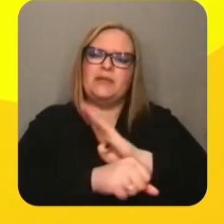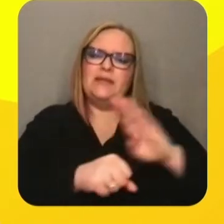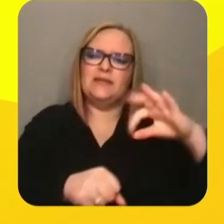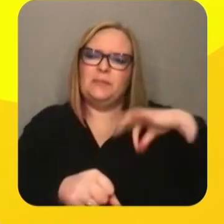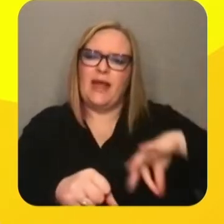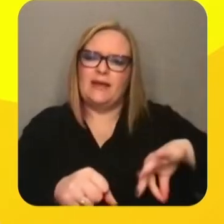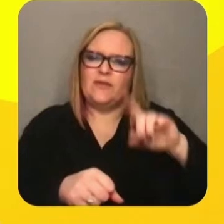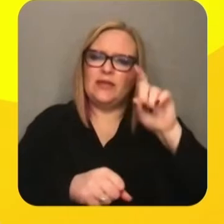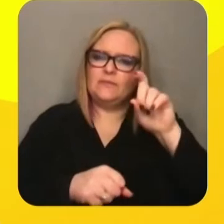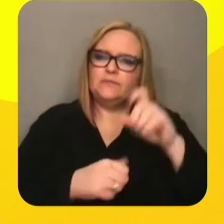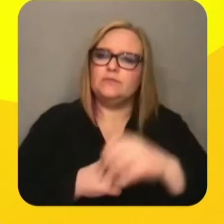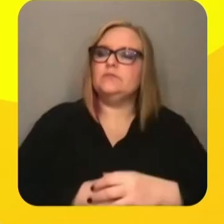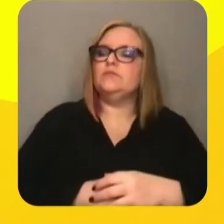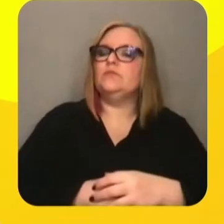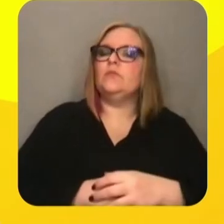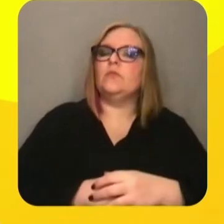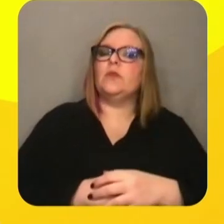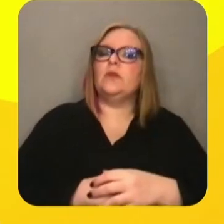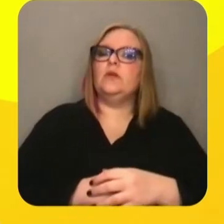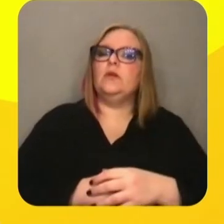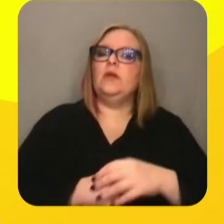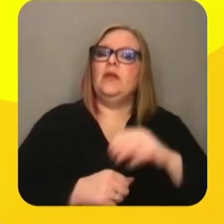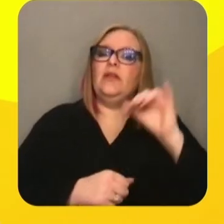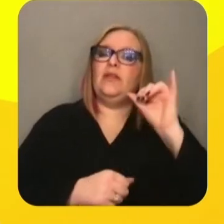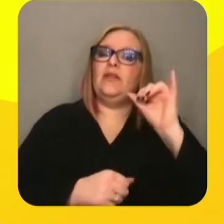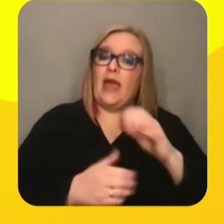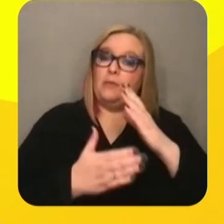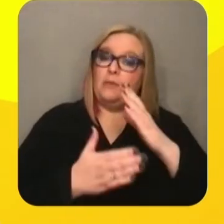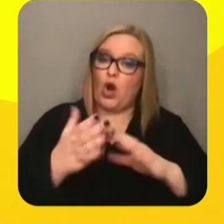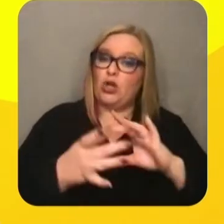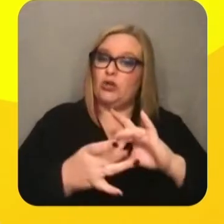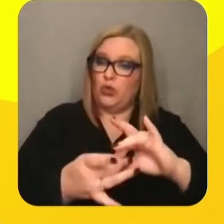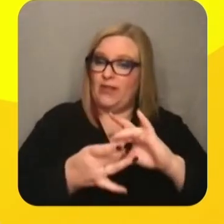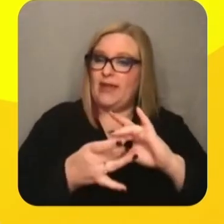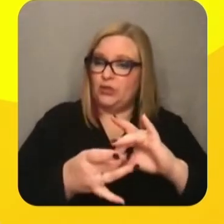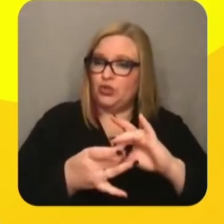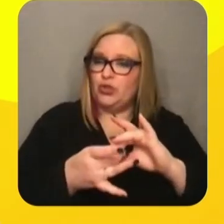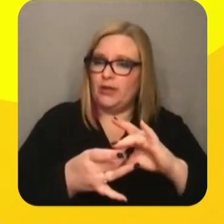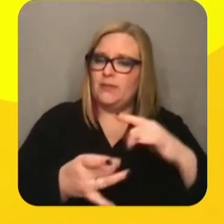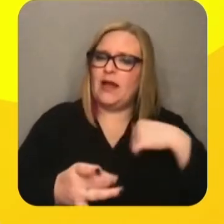So, for Burberry's, is that piece of the relationships that we're building. So, I am actually in New York at the moment, as you know Arun,